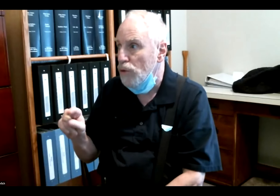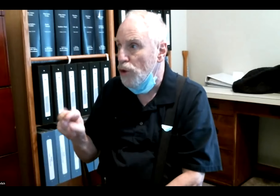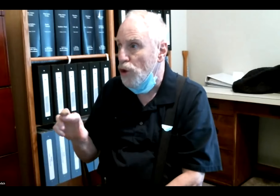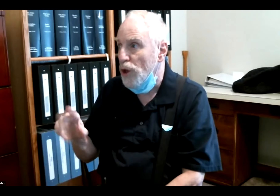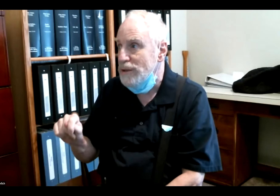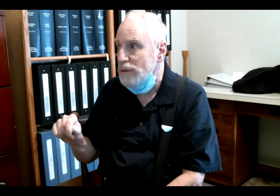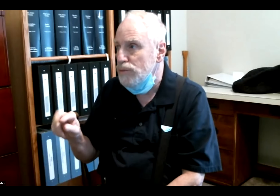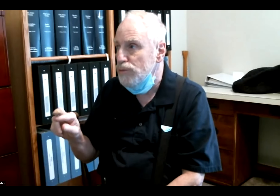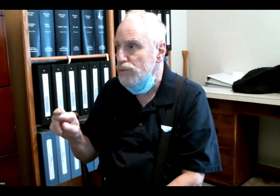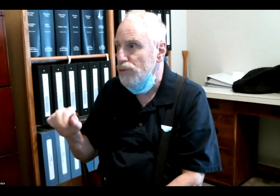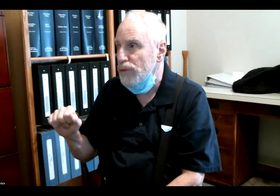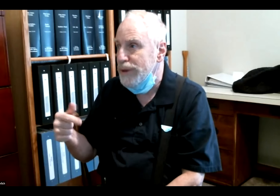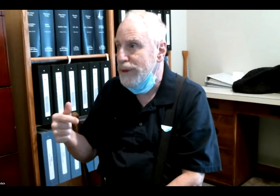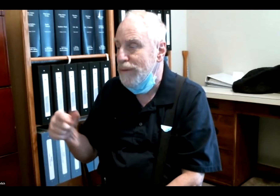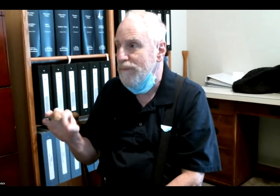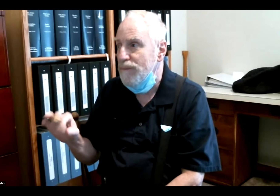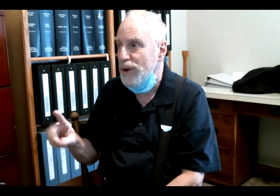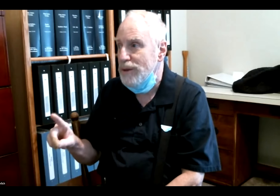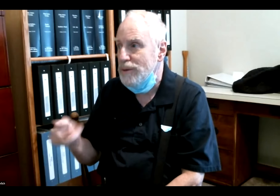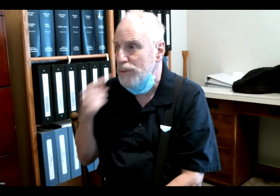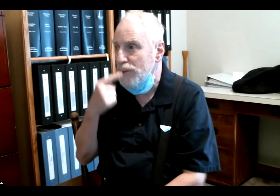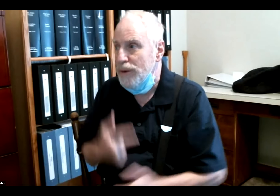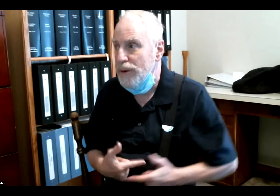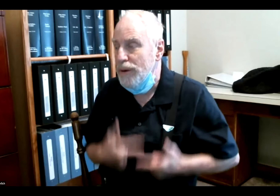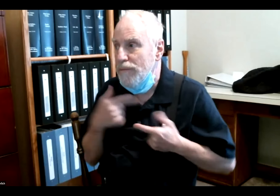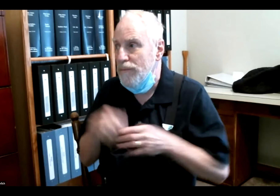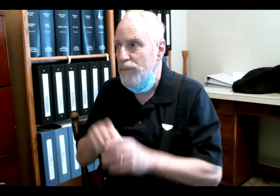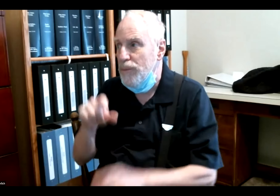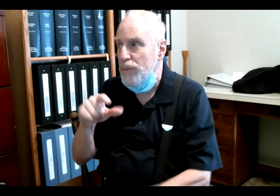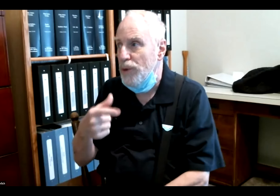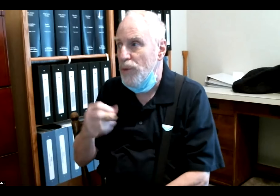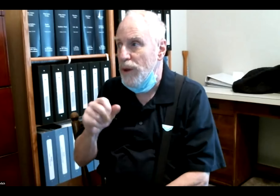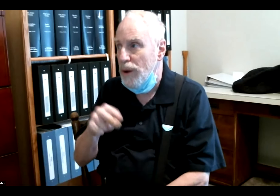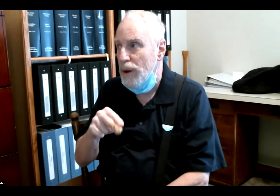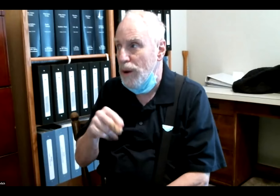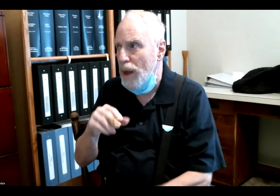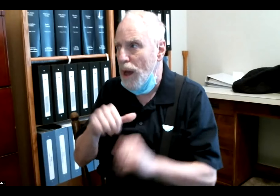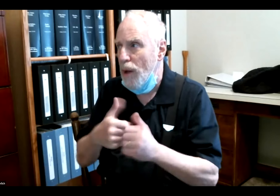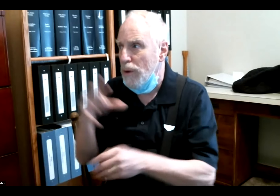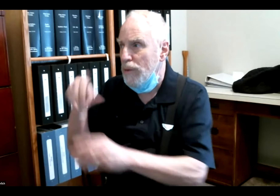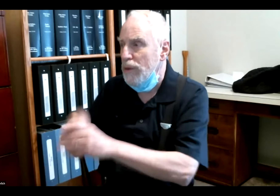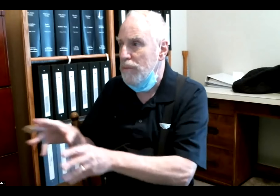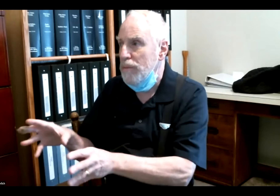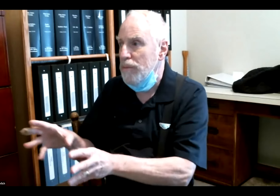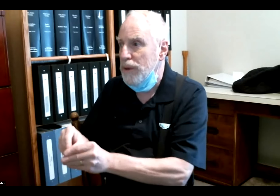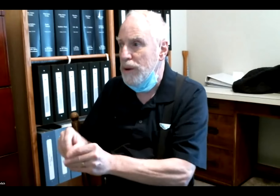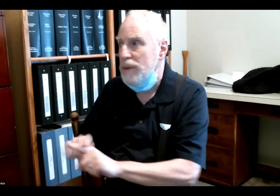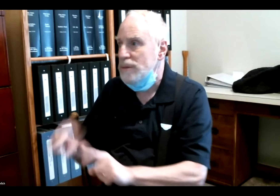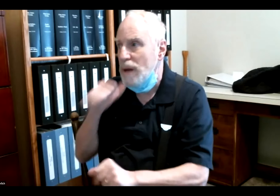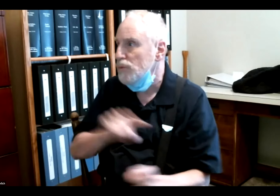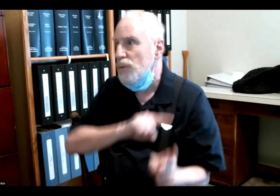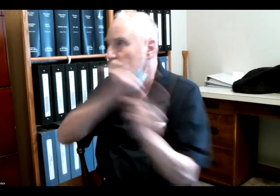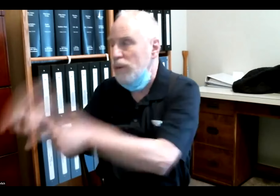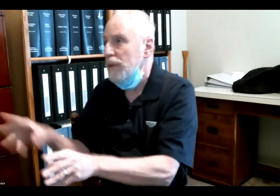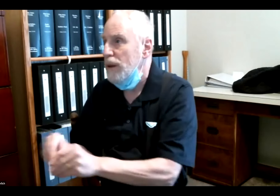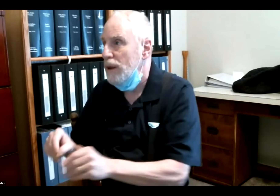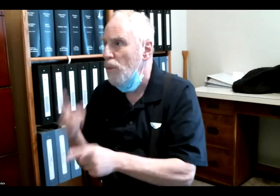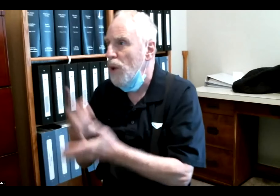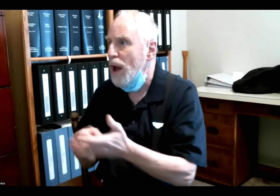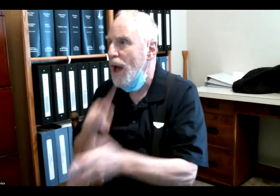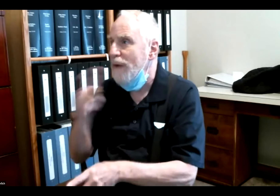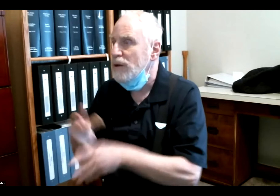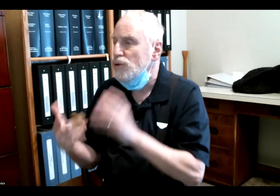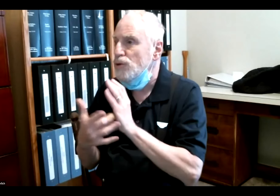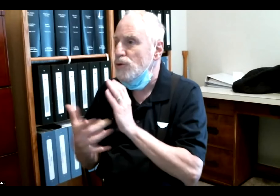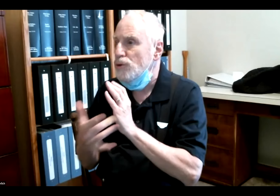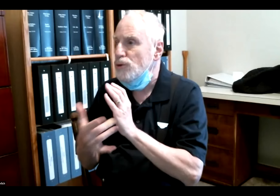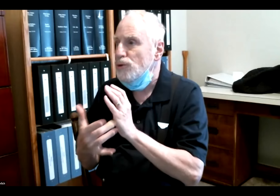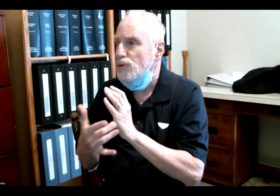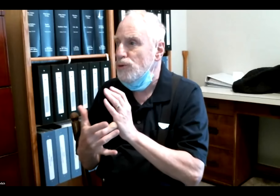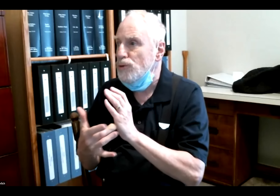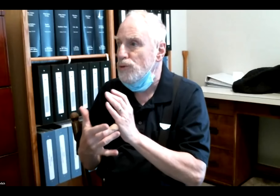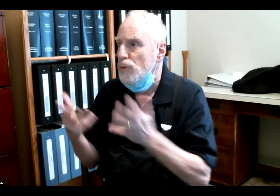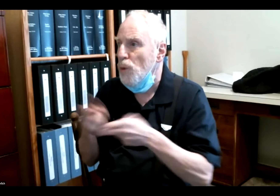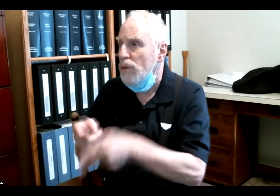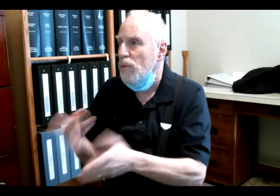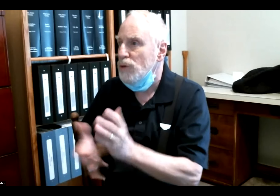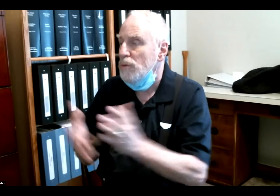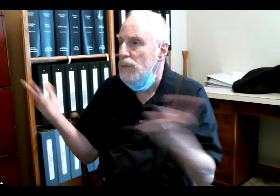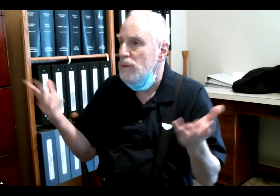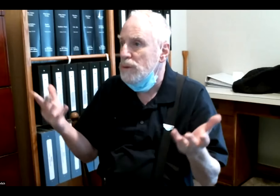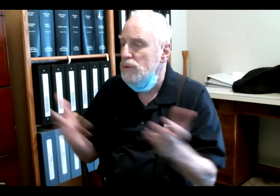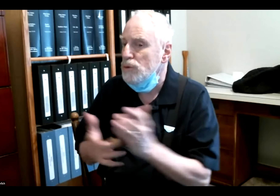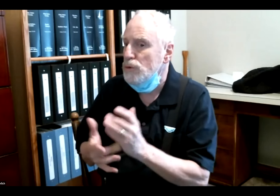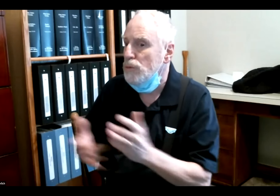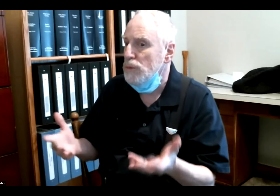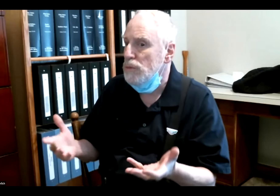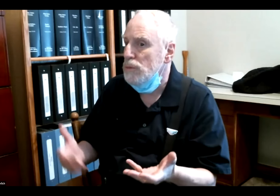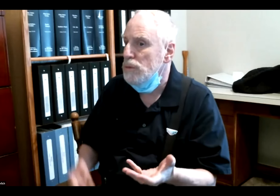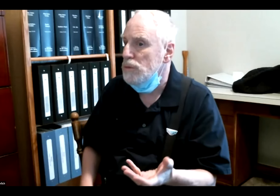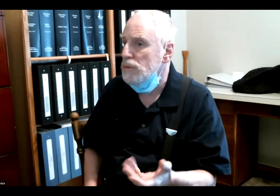watch from home. But if somebody in Logan, how can they watch what technology can they